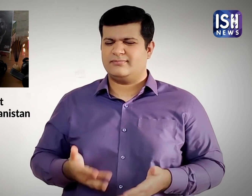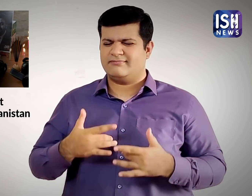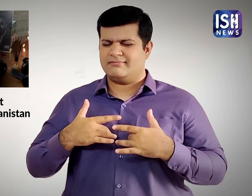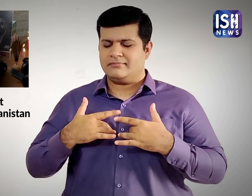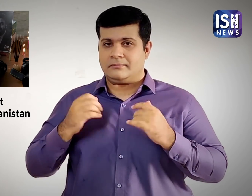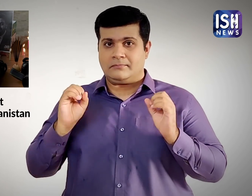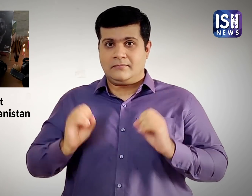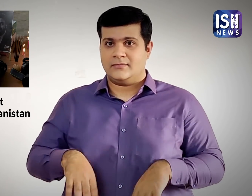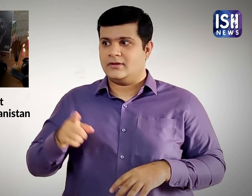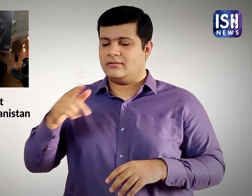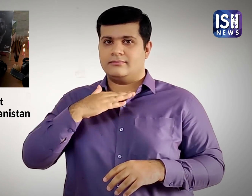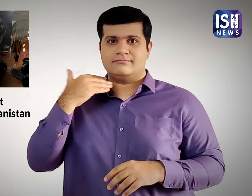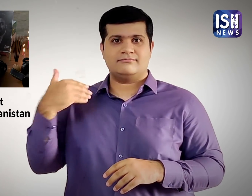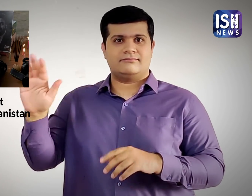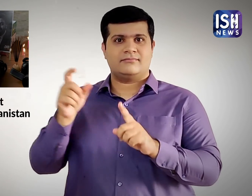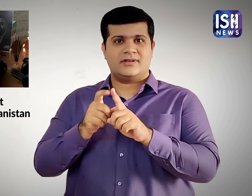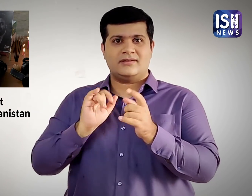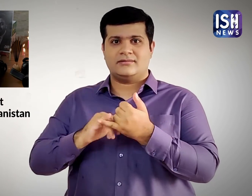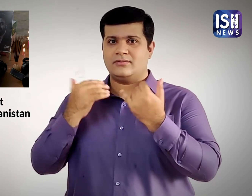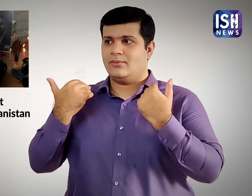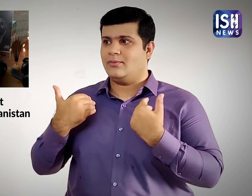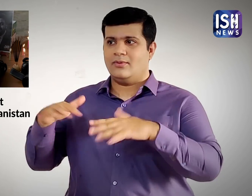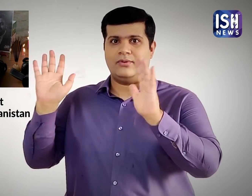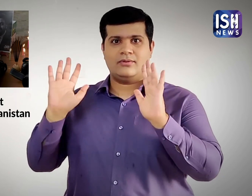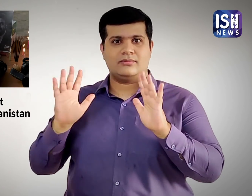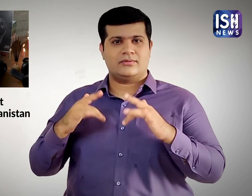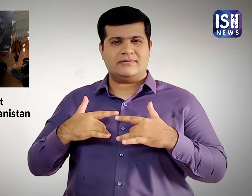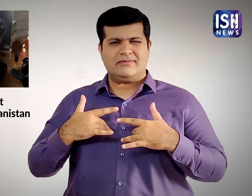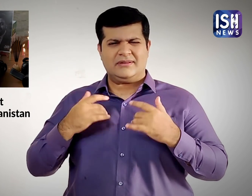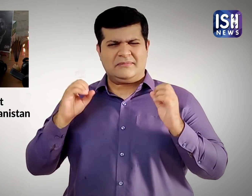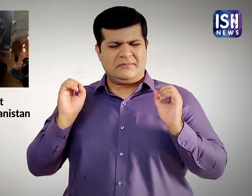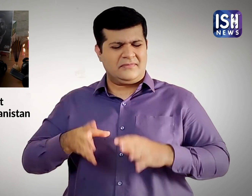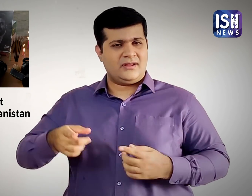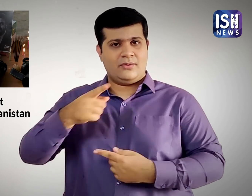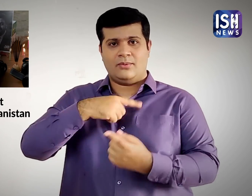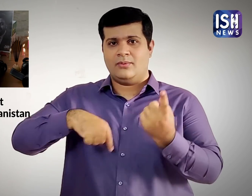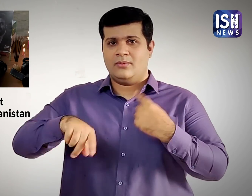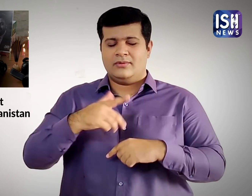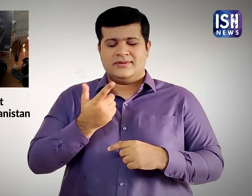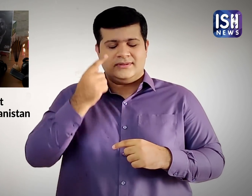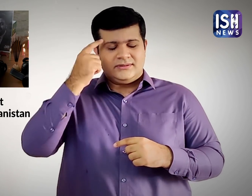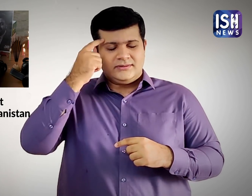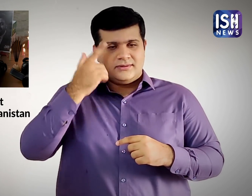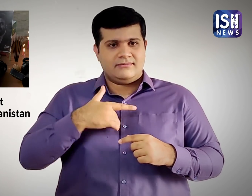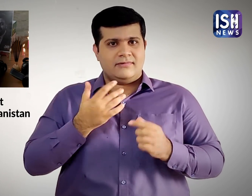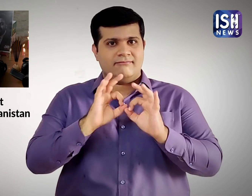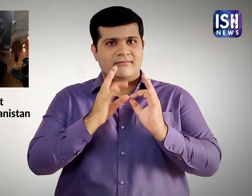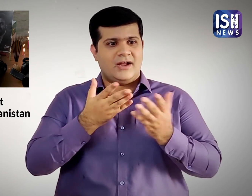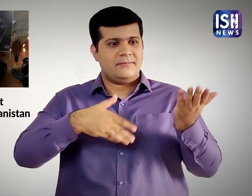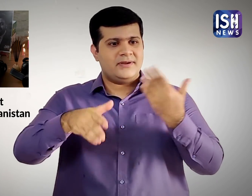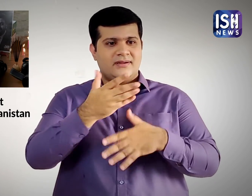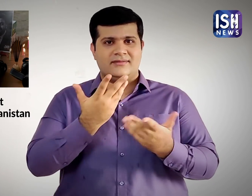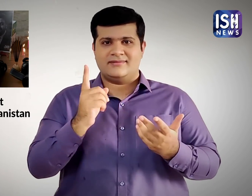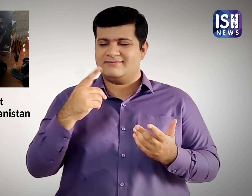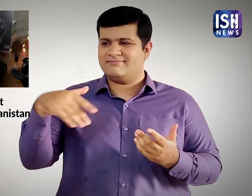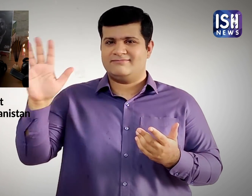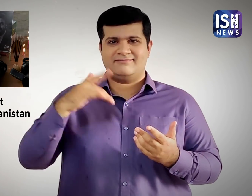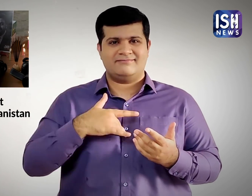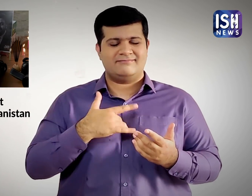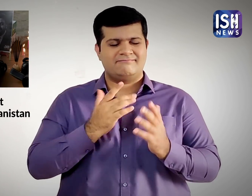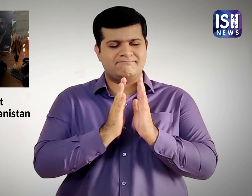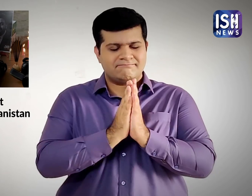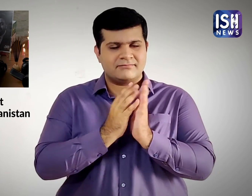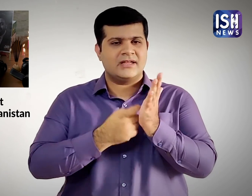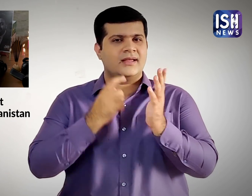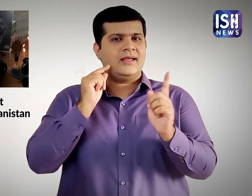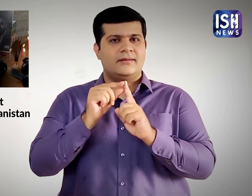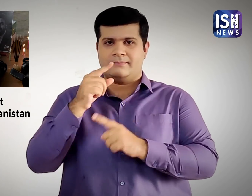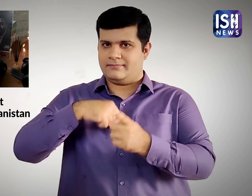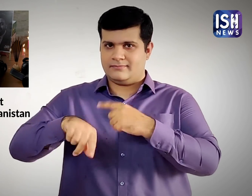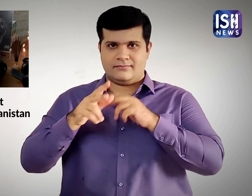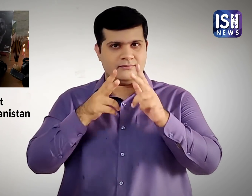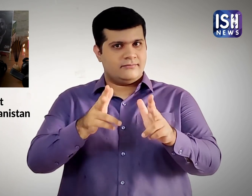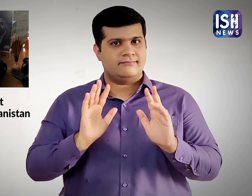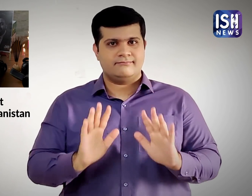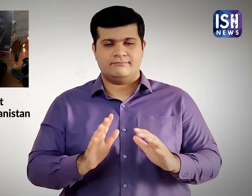We saddened by his demise and offer our condolences to the family."